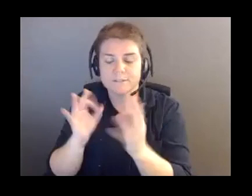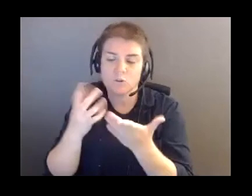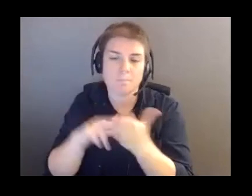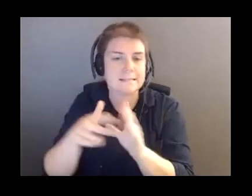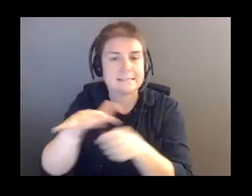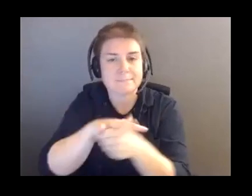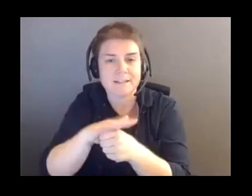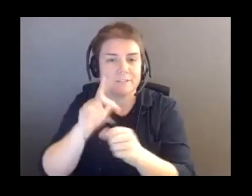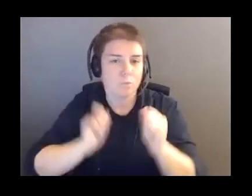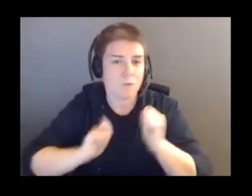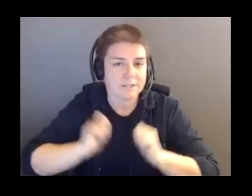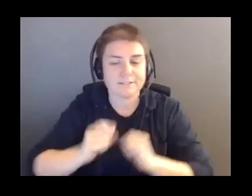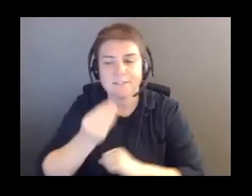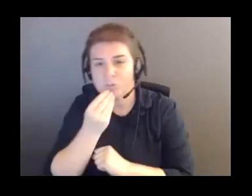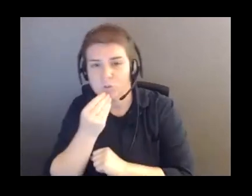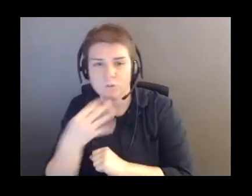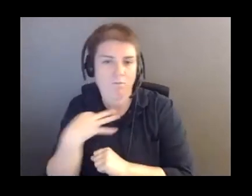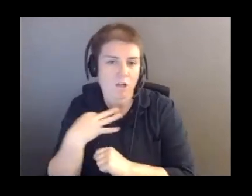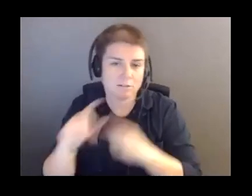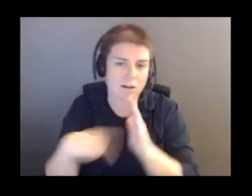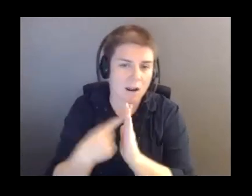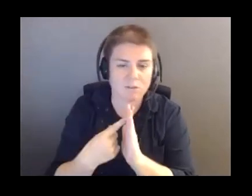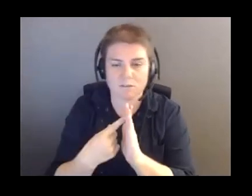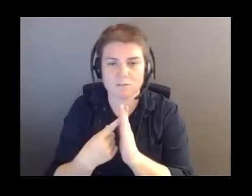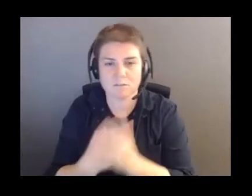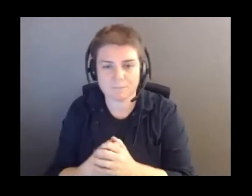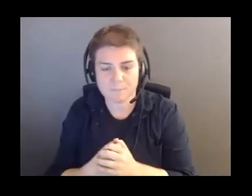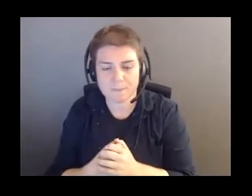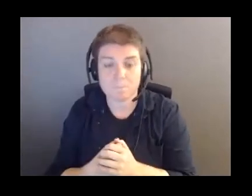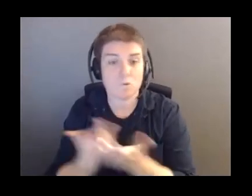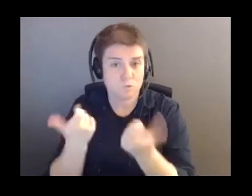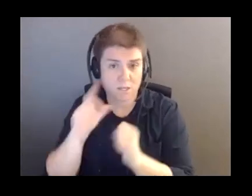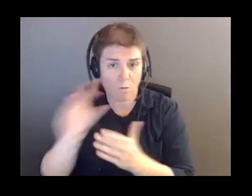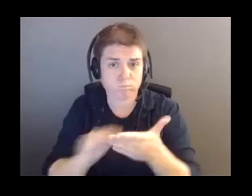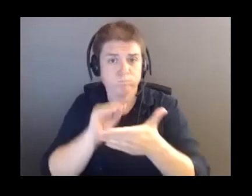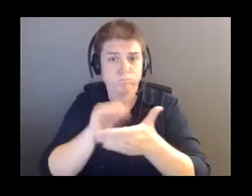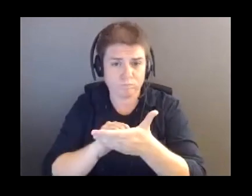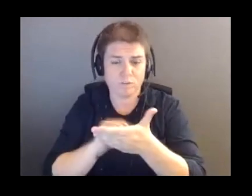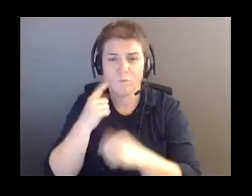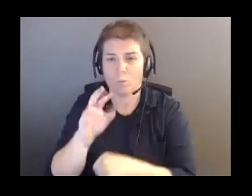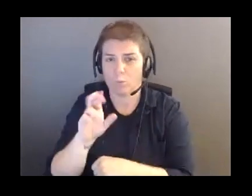volunteer hours, etc. You should still reflect these in your revenue section and indicate